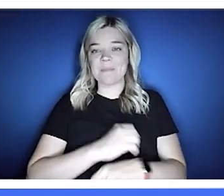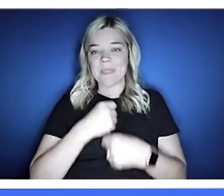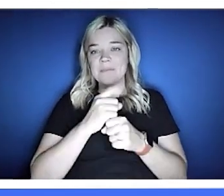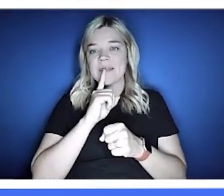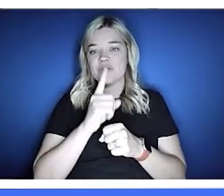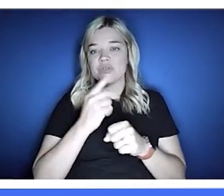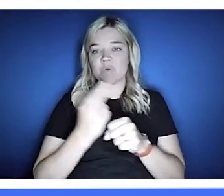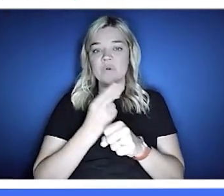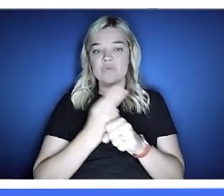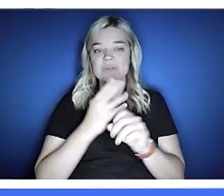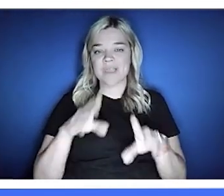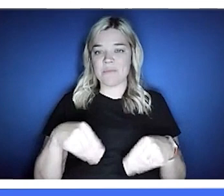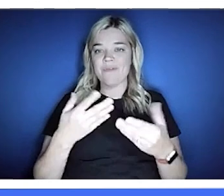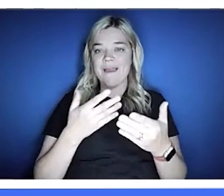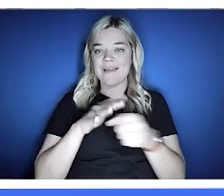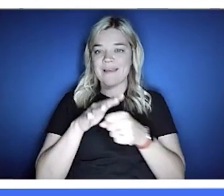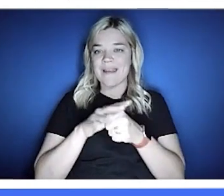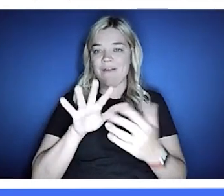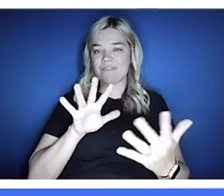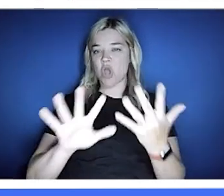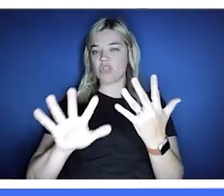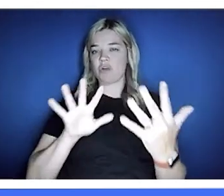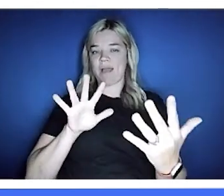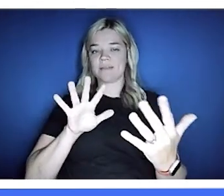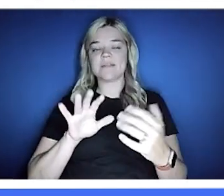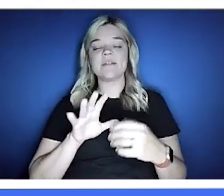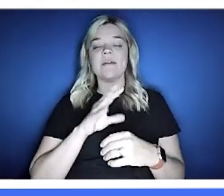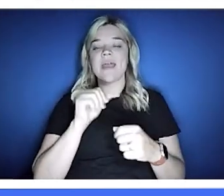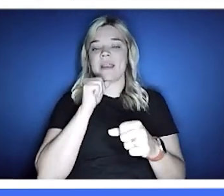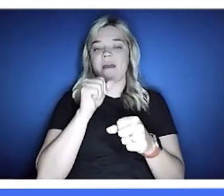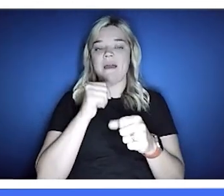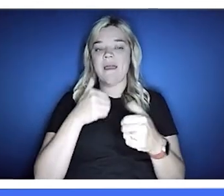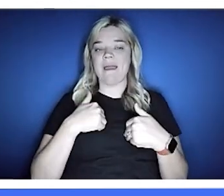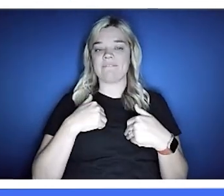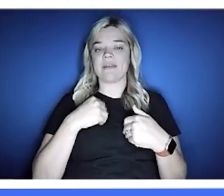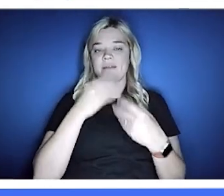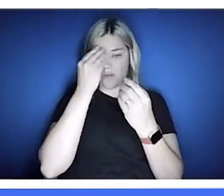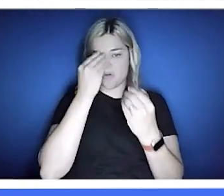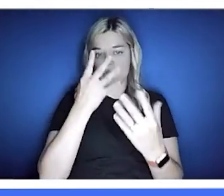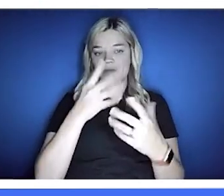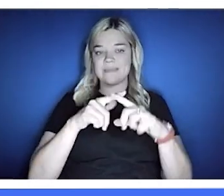providing enough contrast. And then additionally, not having content depend on color alone.